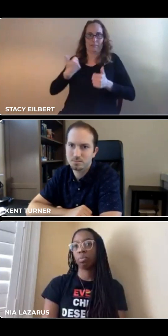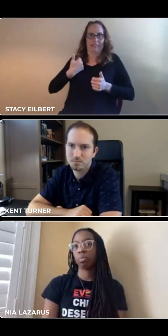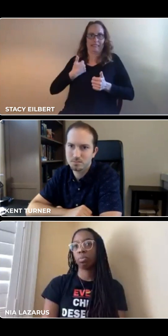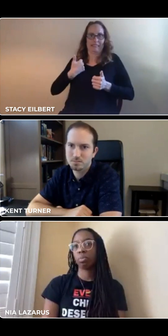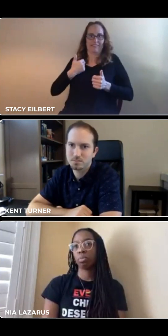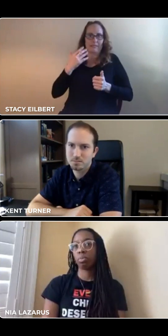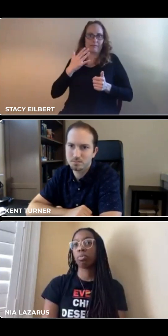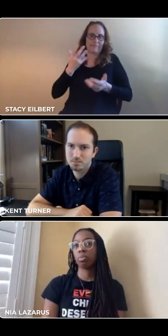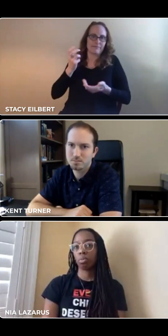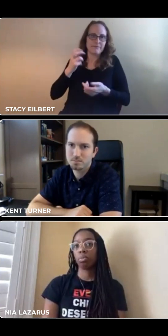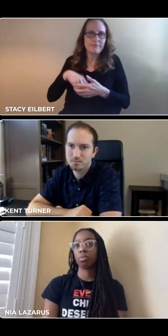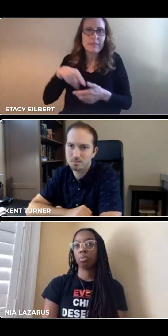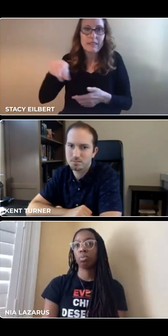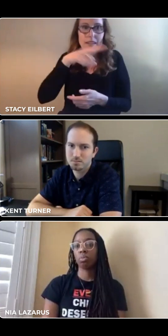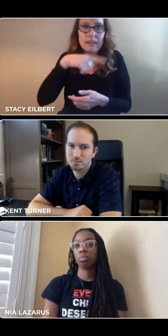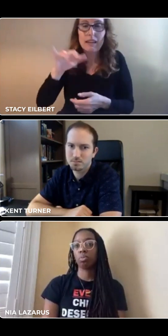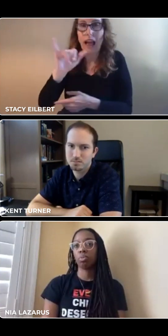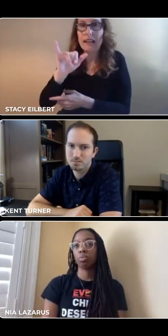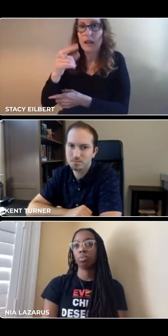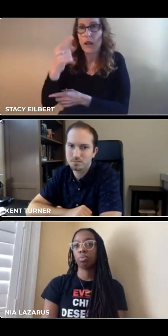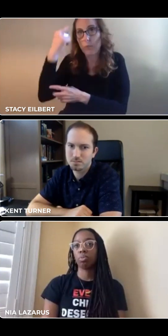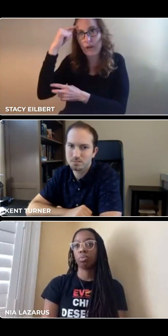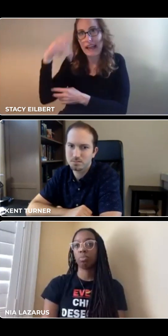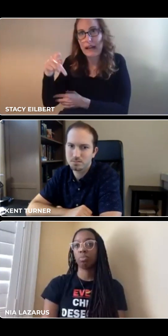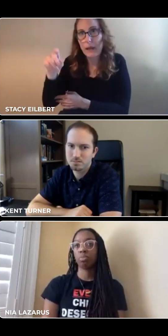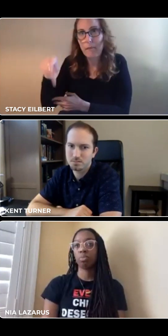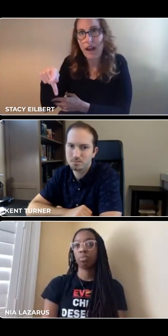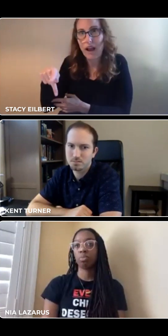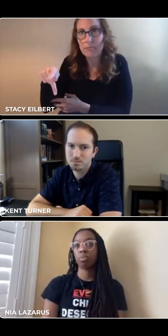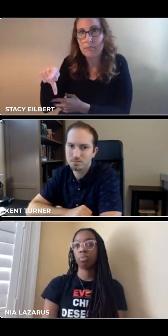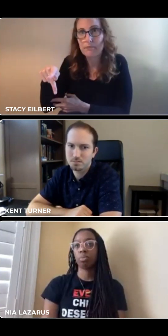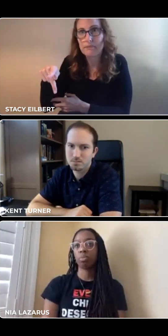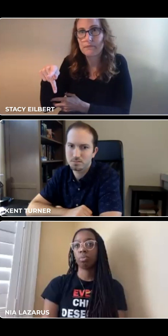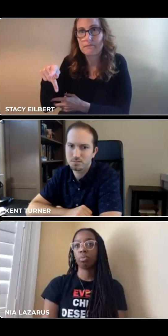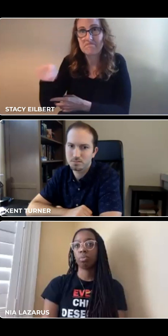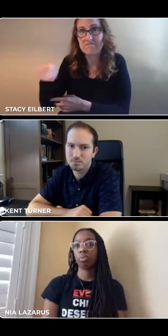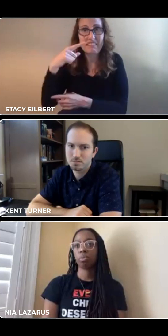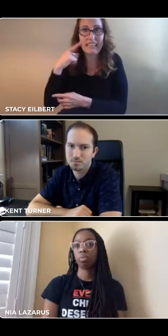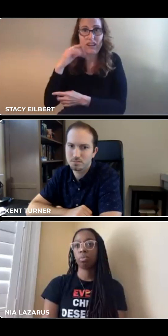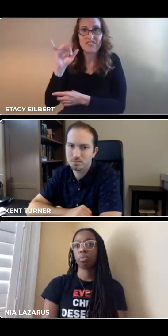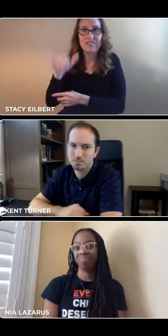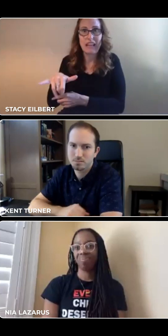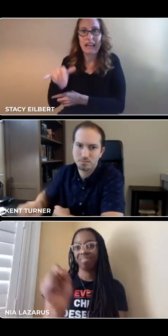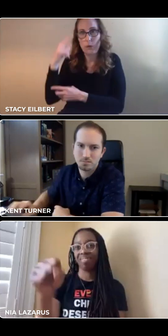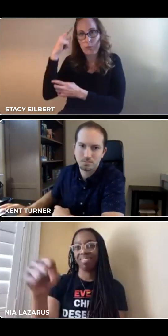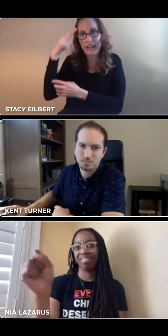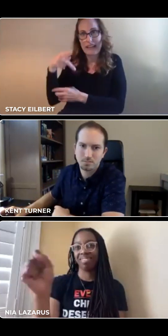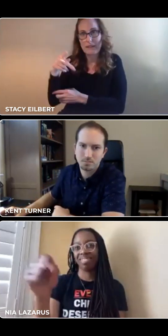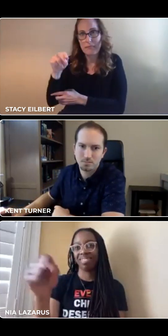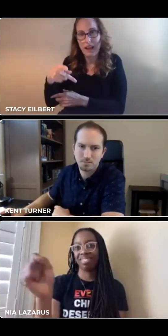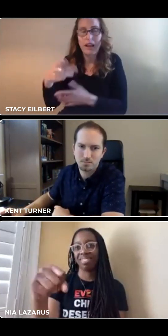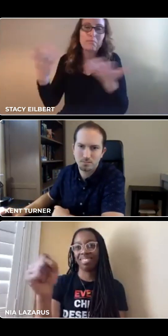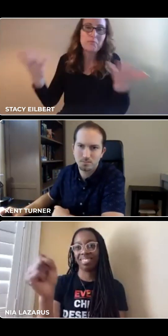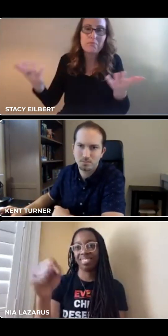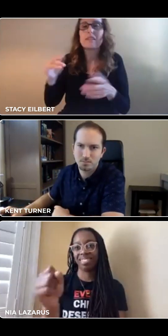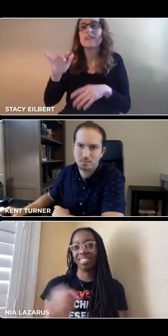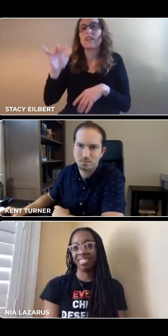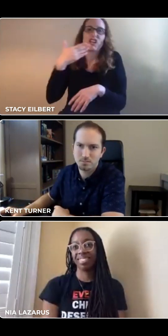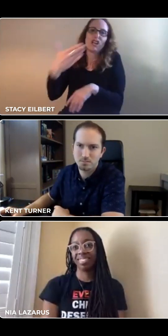know of and I've made use of as a teacher, like BrainPOP. Have any of you heard of BrainPOP?